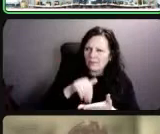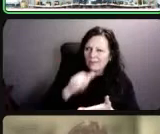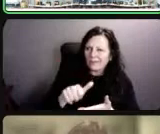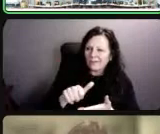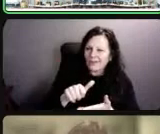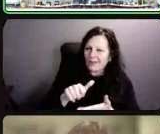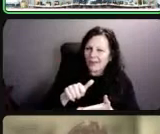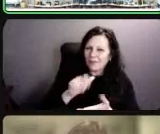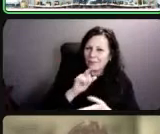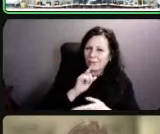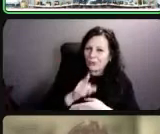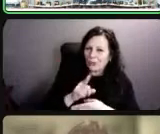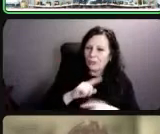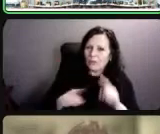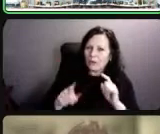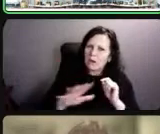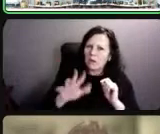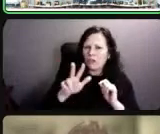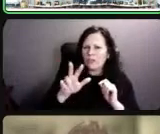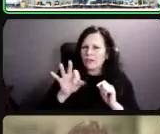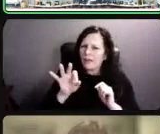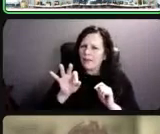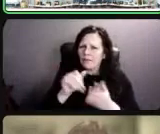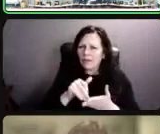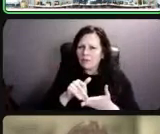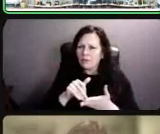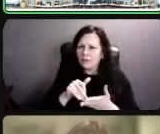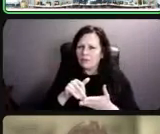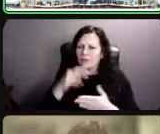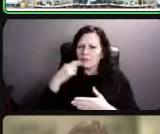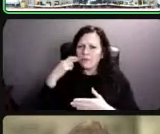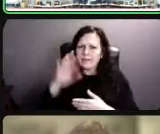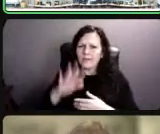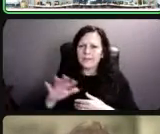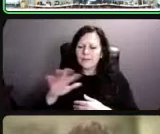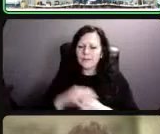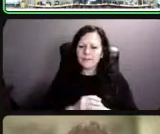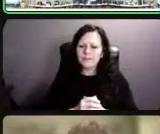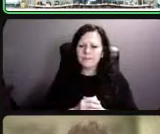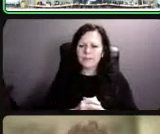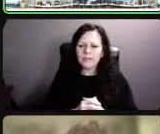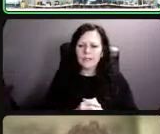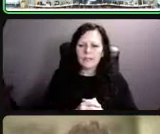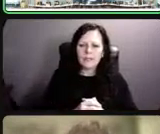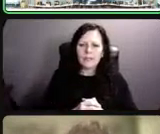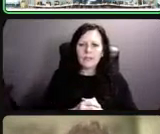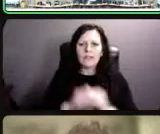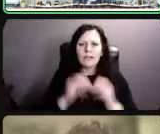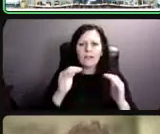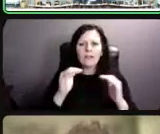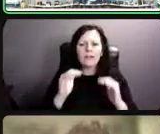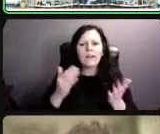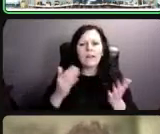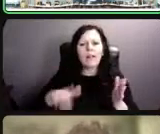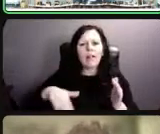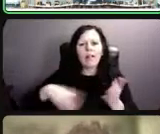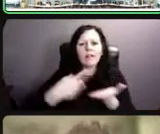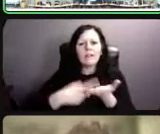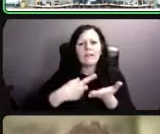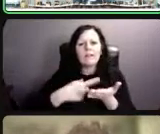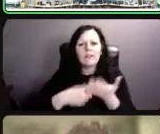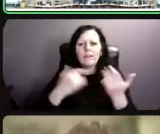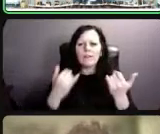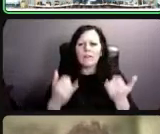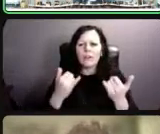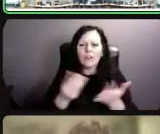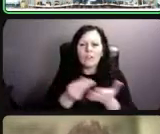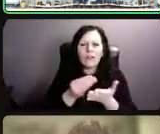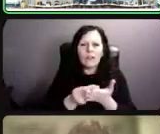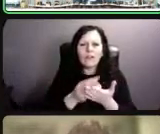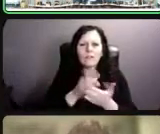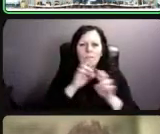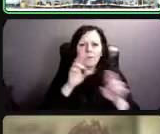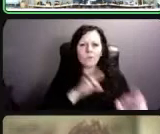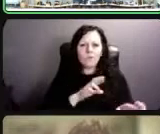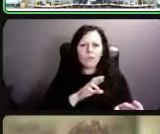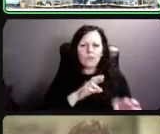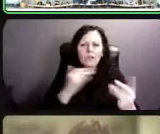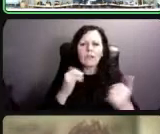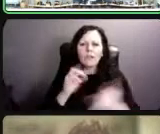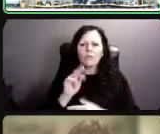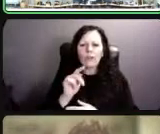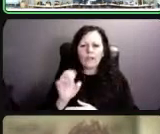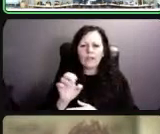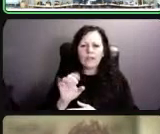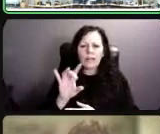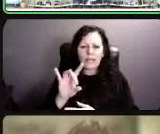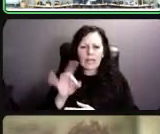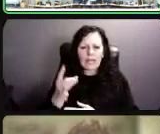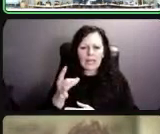THINKING IT'S LIKE THIRTY NINE